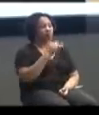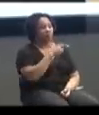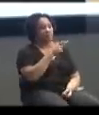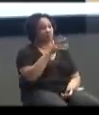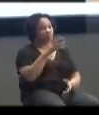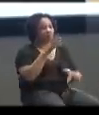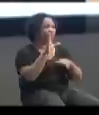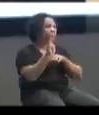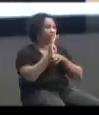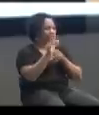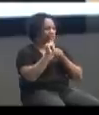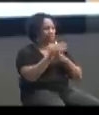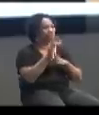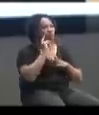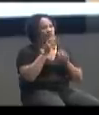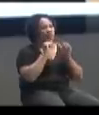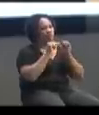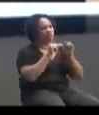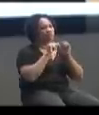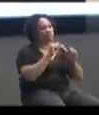IS A CORPORATE LEADER ON SUSTAINABILITY.